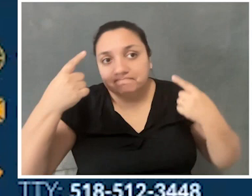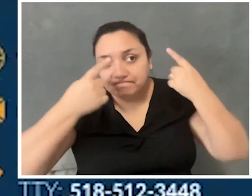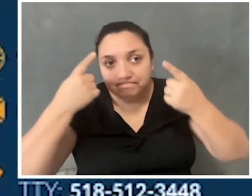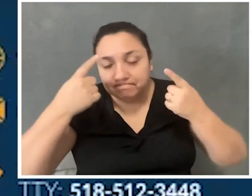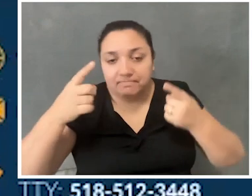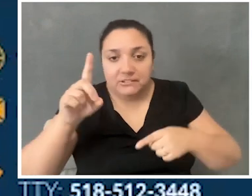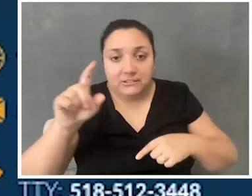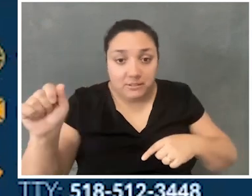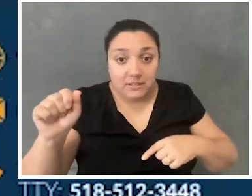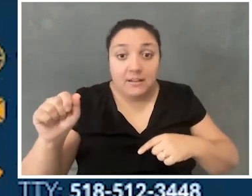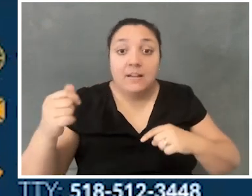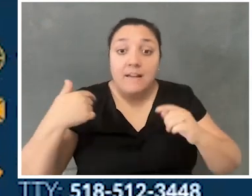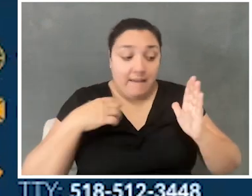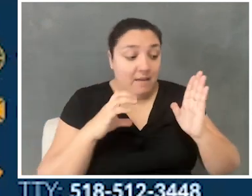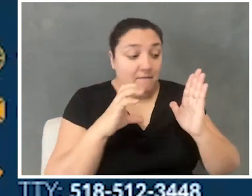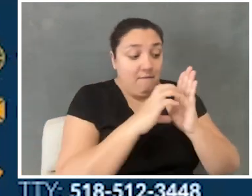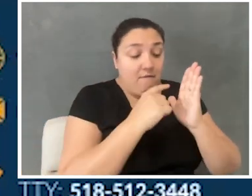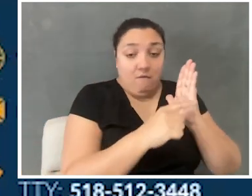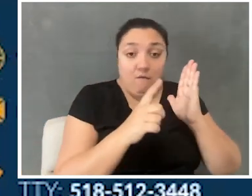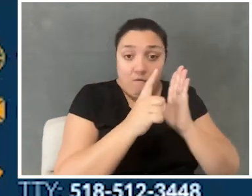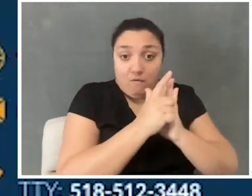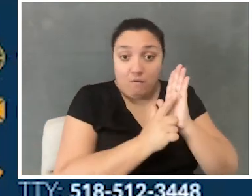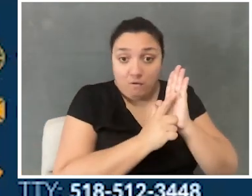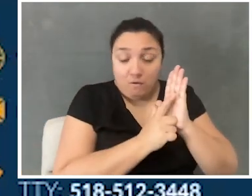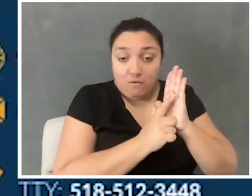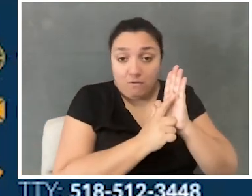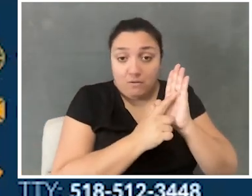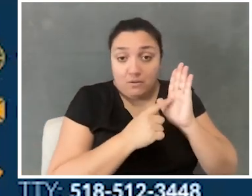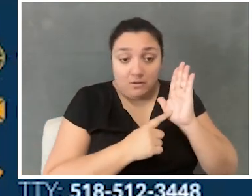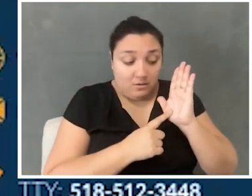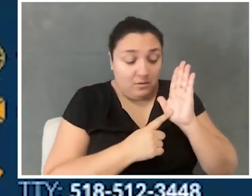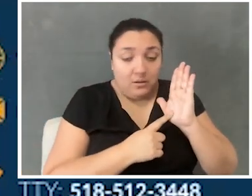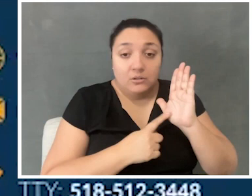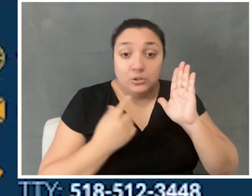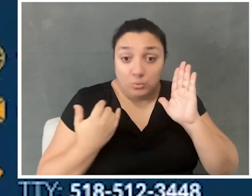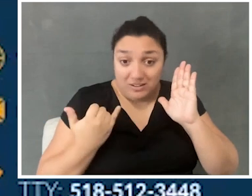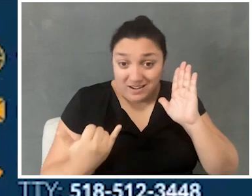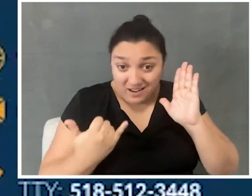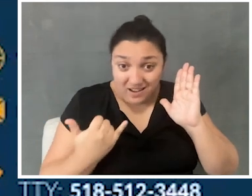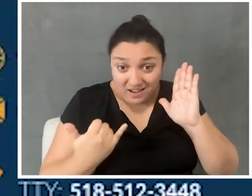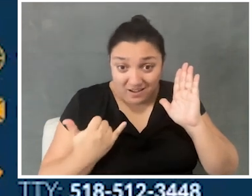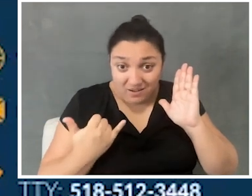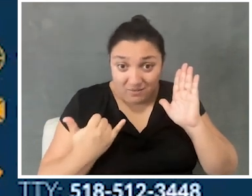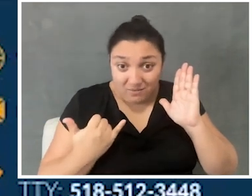of the Surrogate Court Procedures Act governs this. In essence, the way the law currently exists and applied,